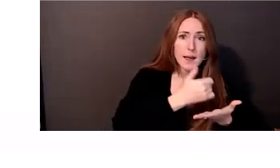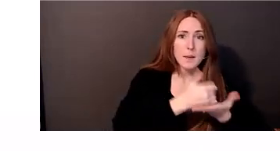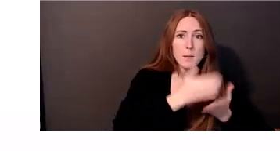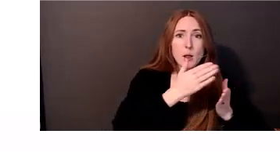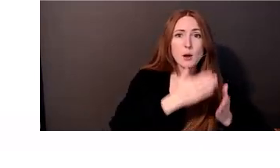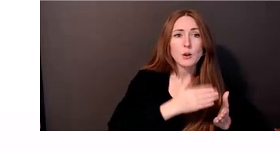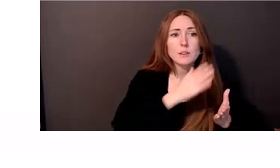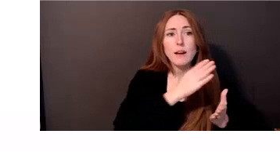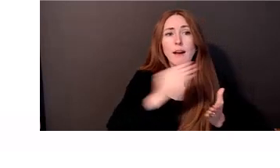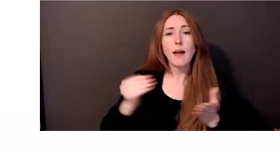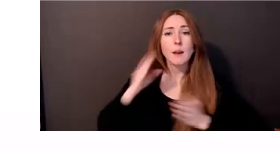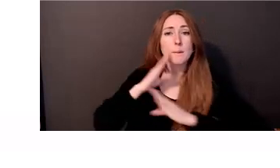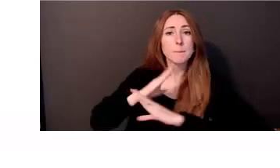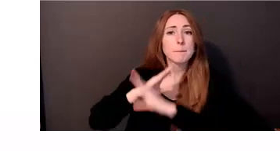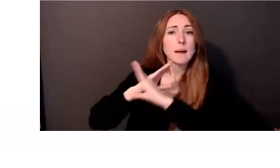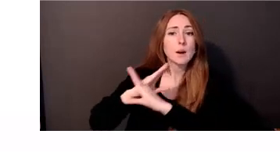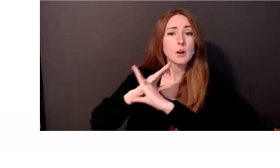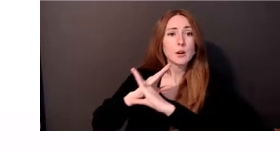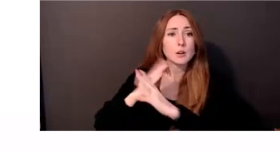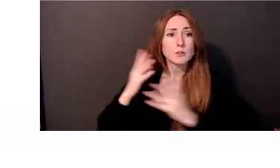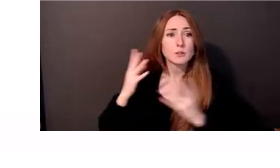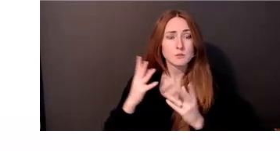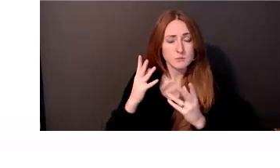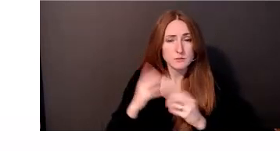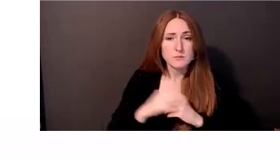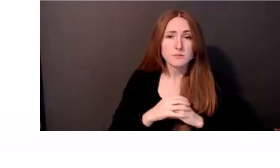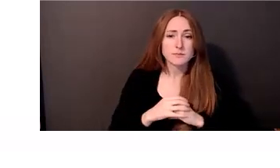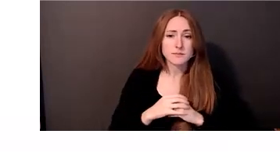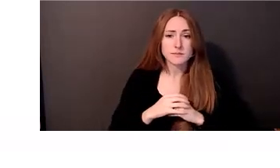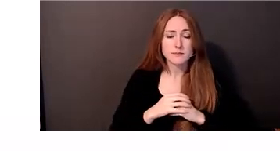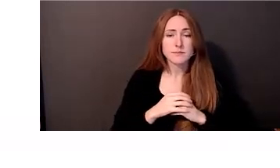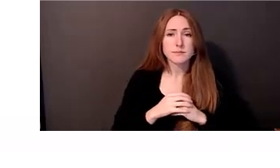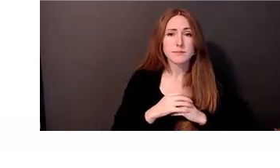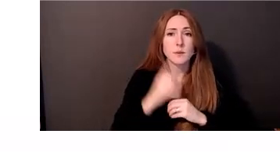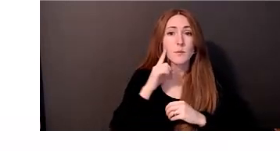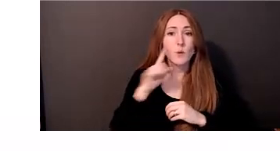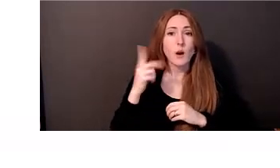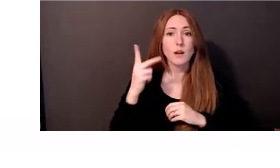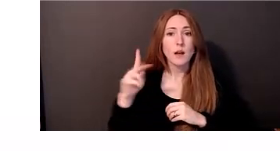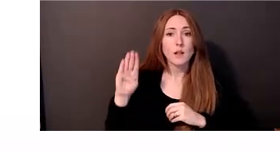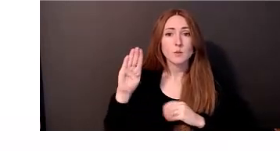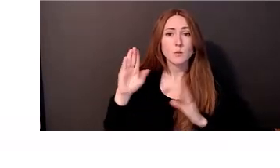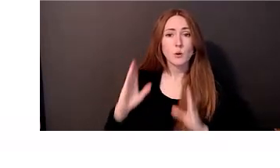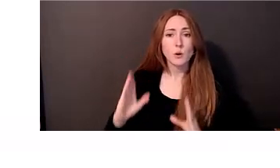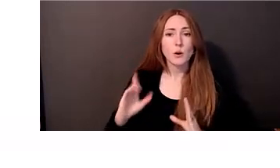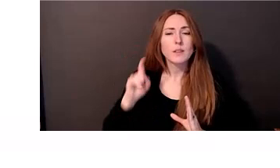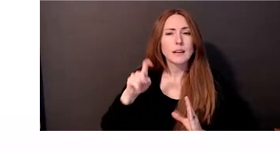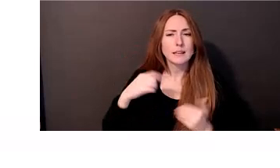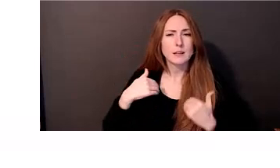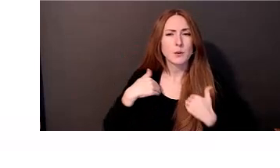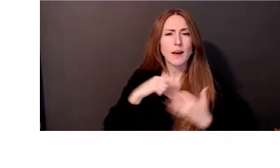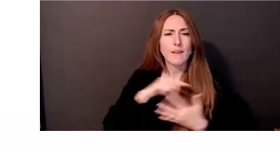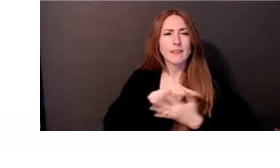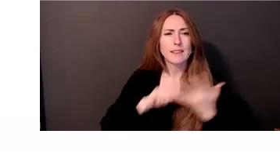to work or to perform knowledge brokering activities, they need to have these type of skill sets, like communication,